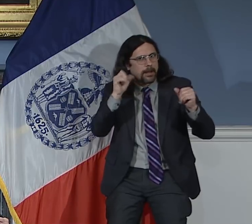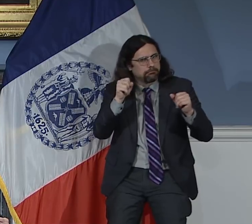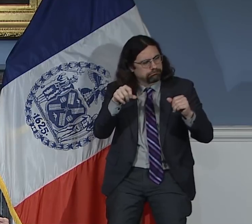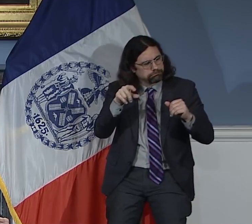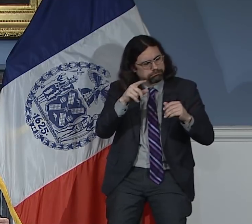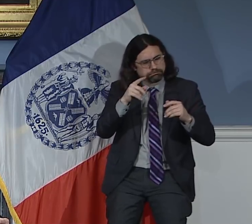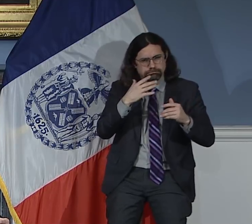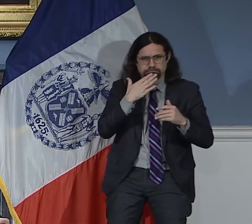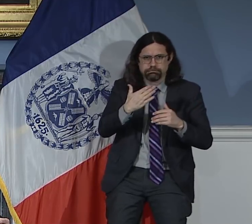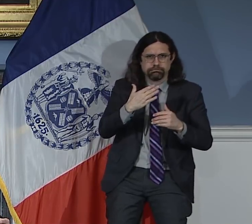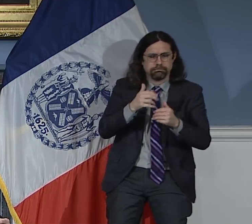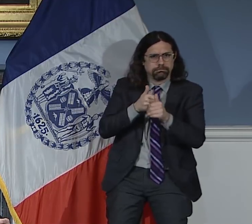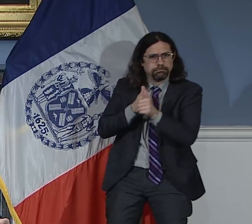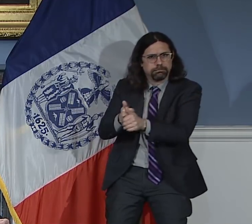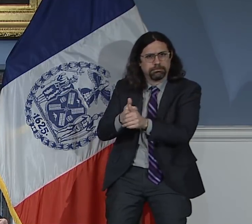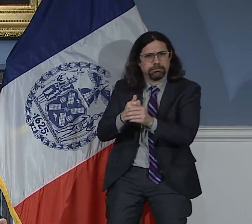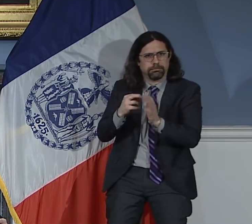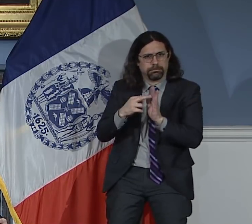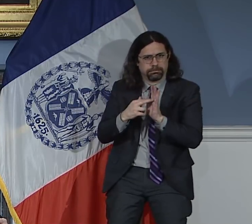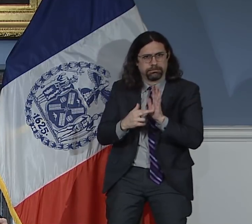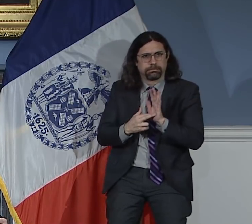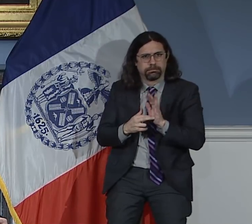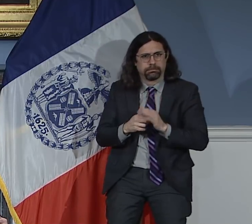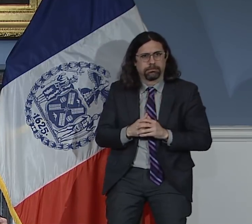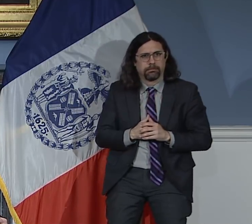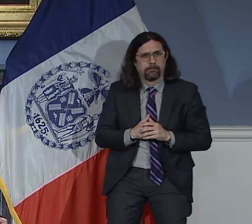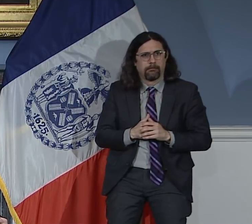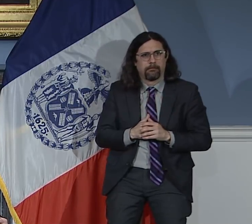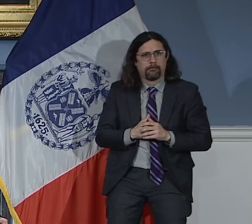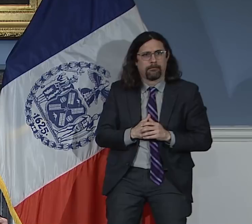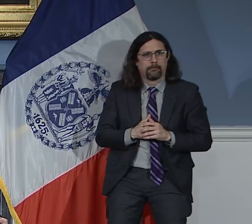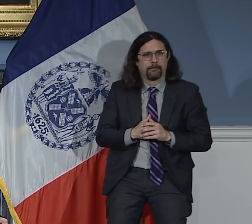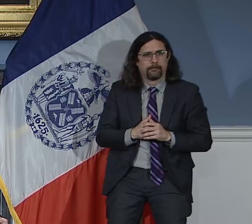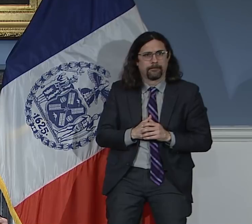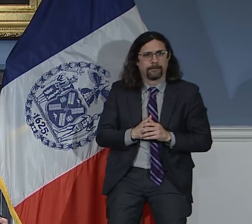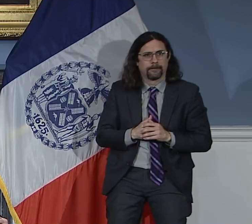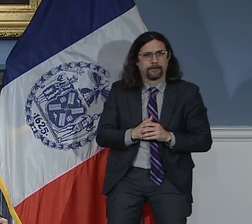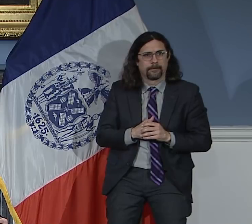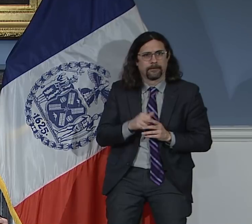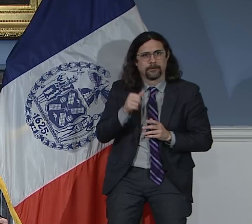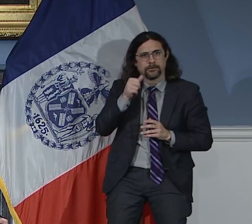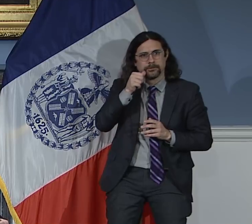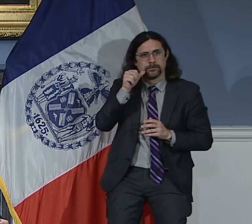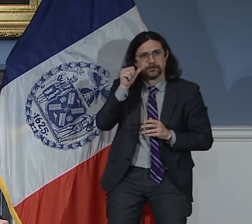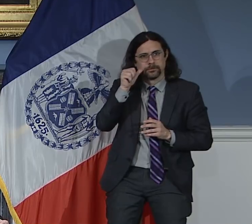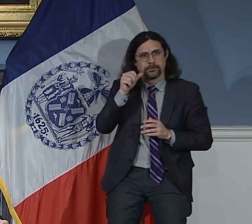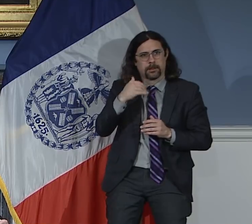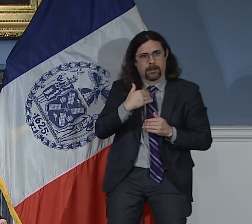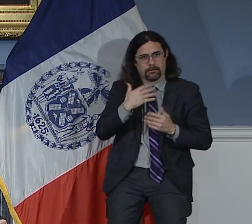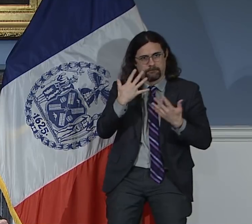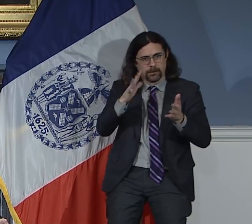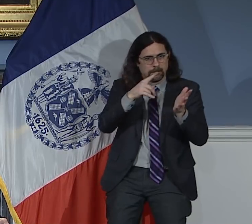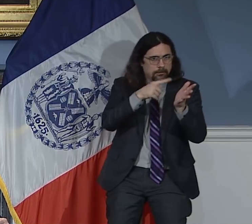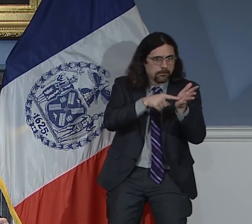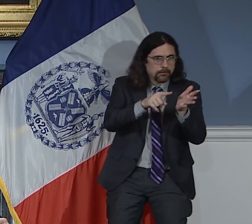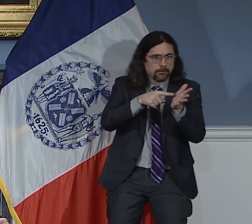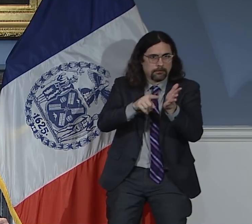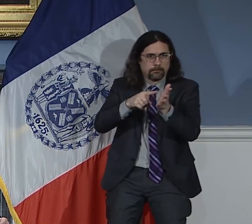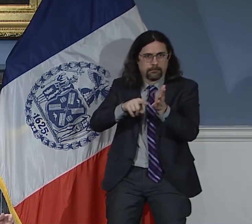WORK IN THESE ESTABLISHMENTS. THERE HAVE BENE -- AS OF YESTERDAY, I BELIEVE HITS